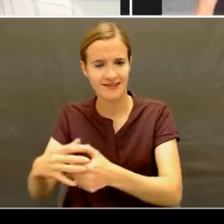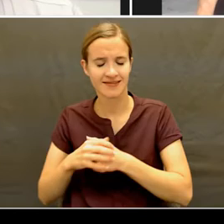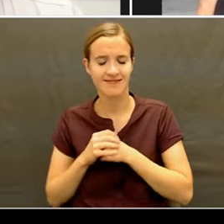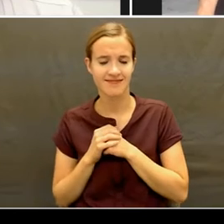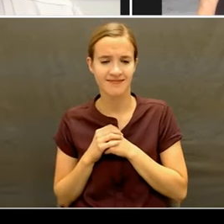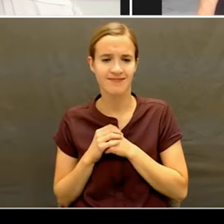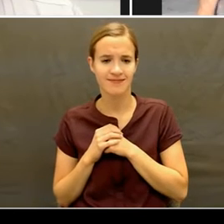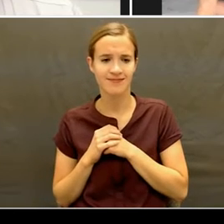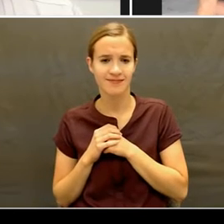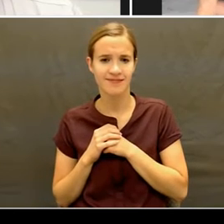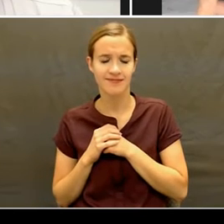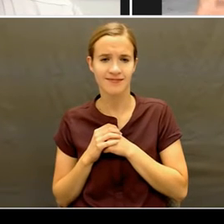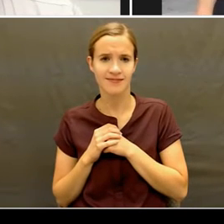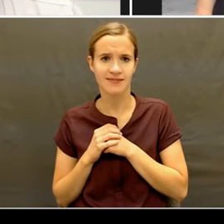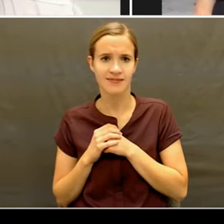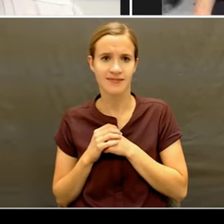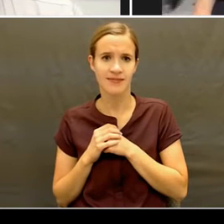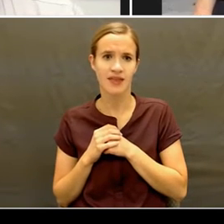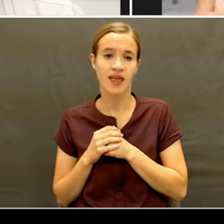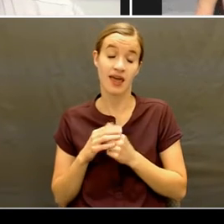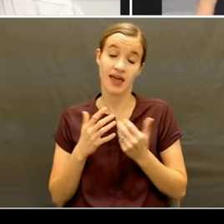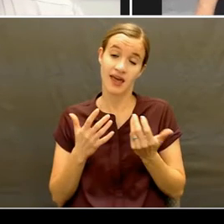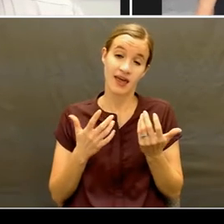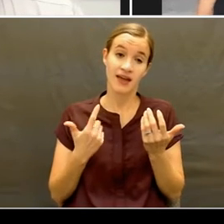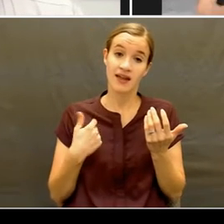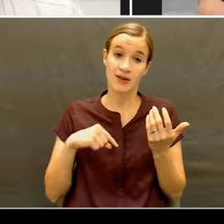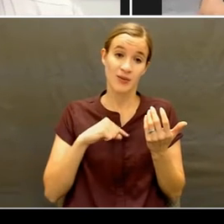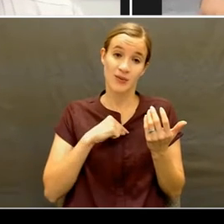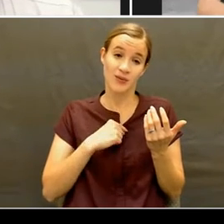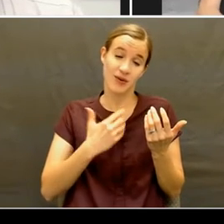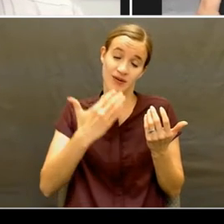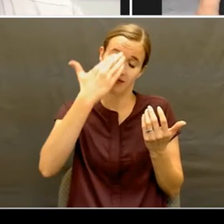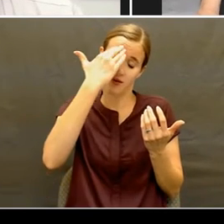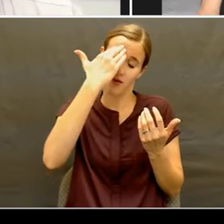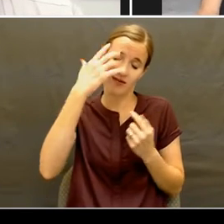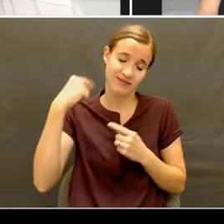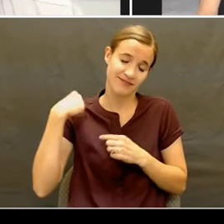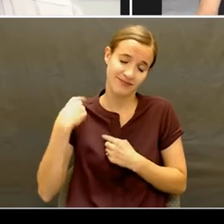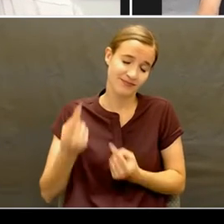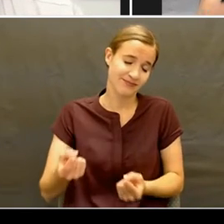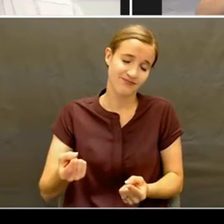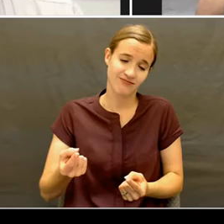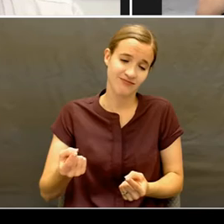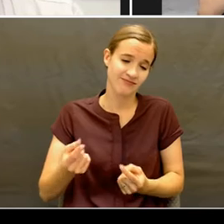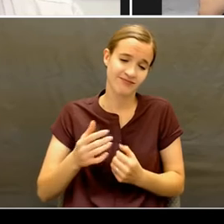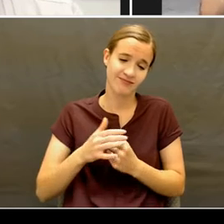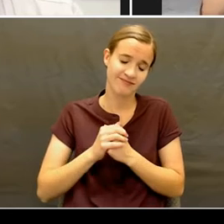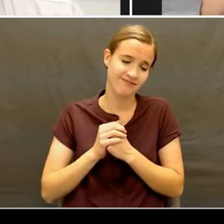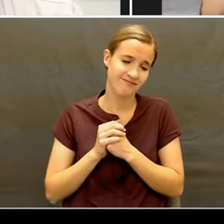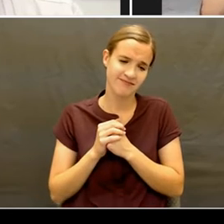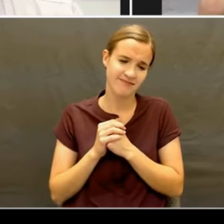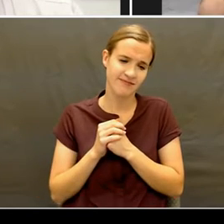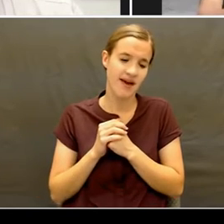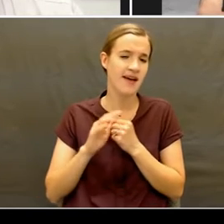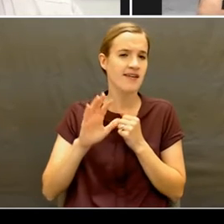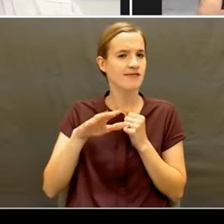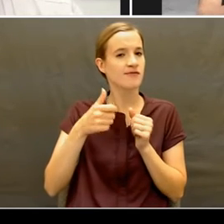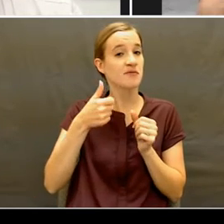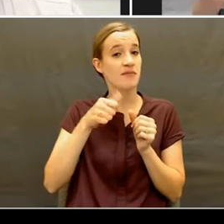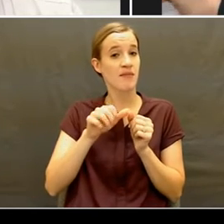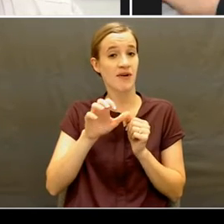always known, I mean, one of the things that after, after we had the ADA, Adapt, especially